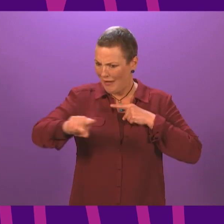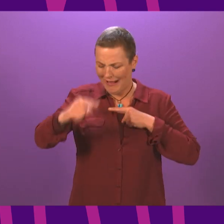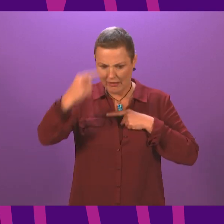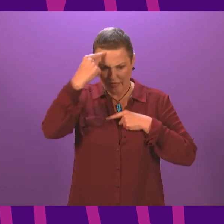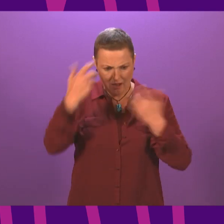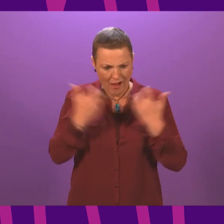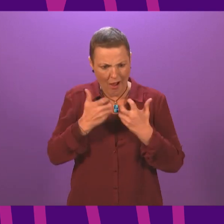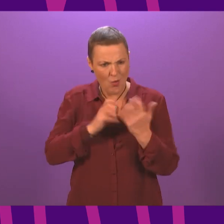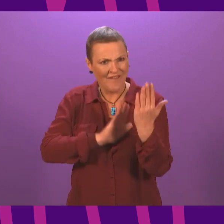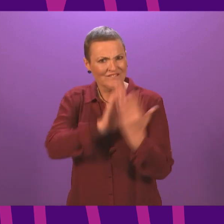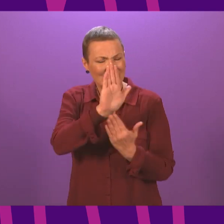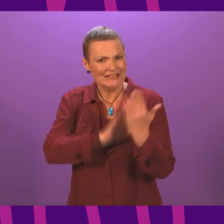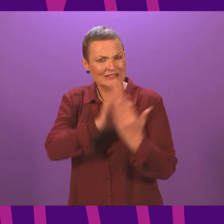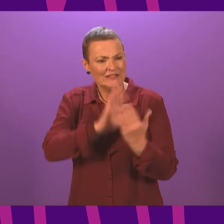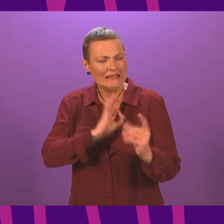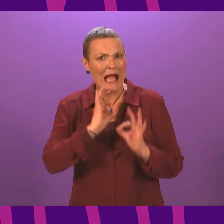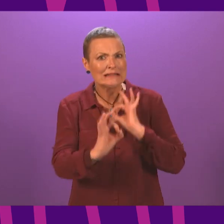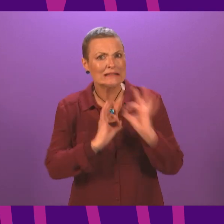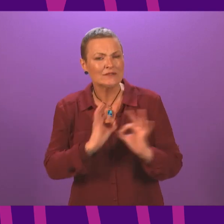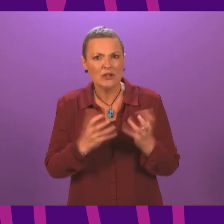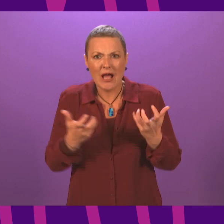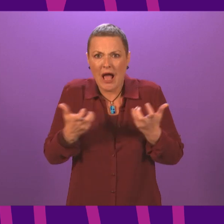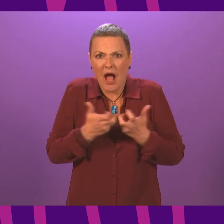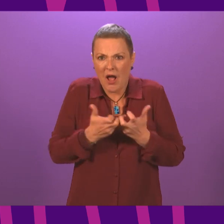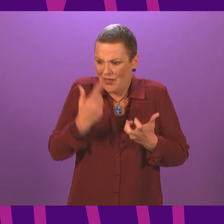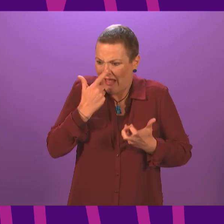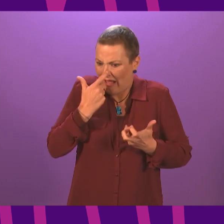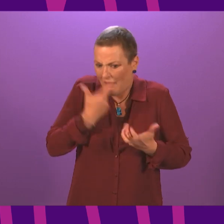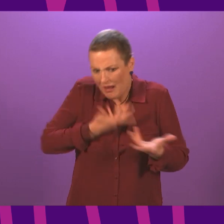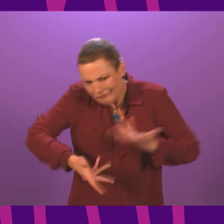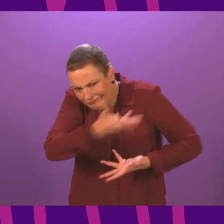face-to-face agile methodologies to build our future benefits systems while working remotely.